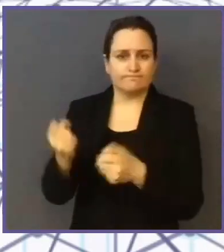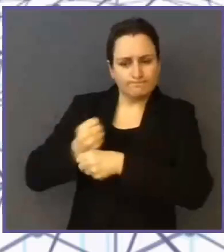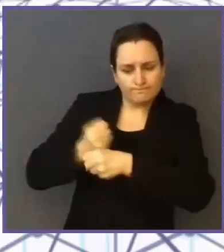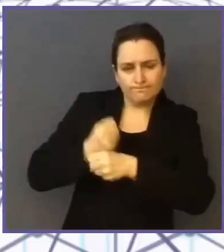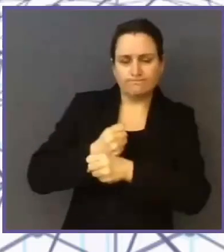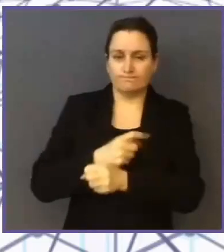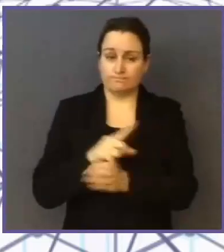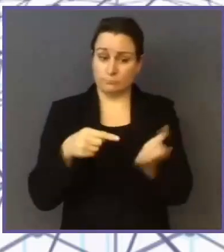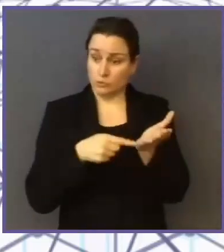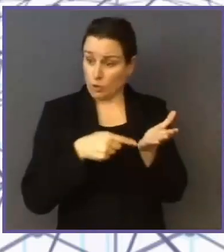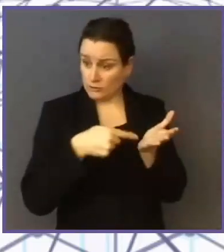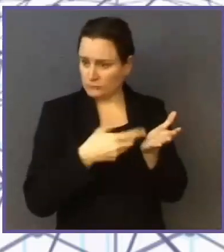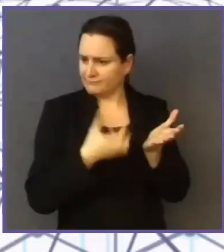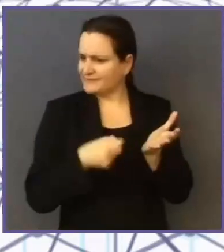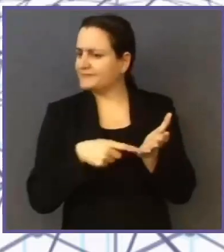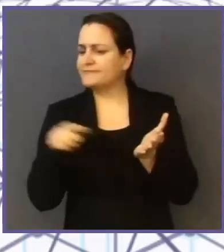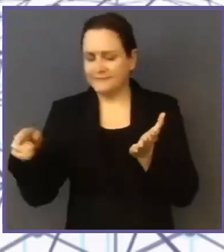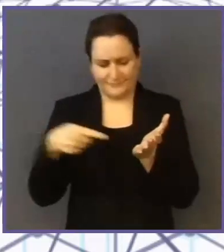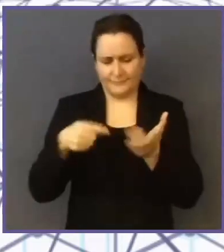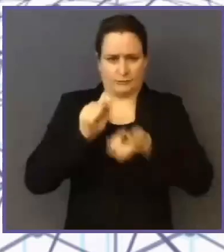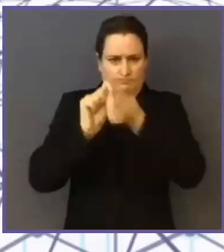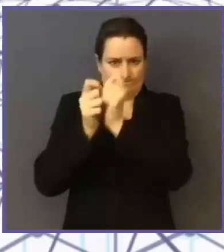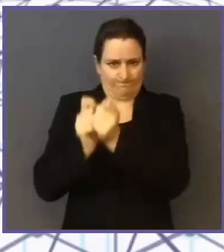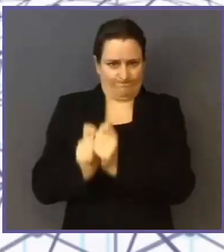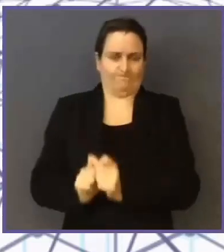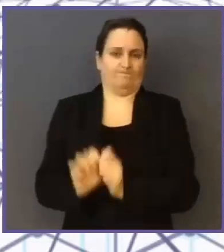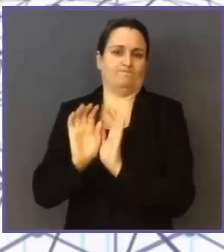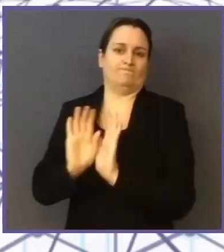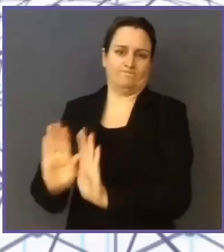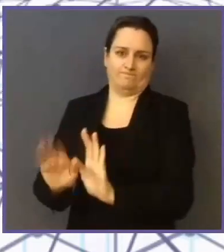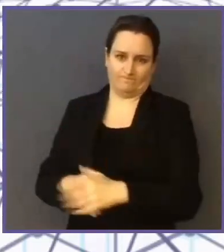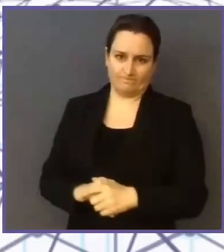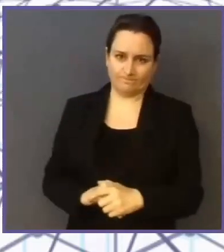an individual user need that's often left unprovided for or if it is addressed it's